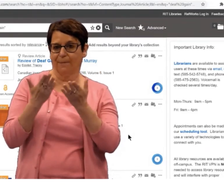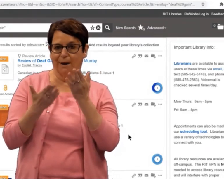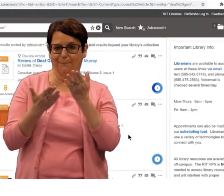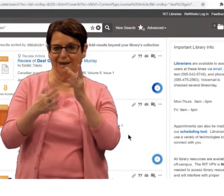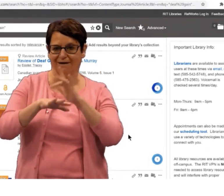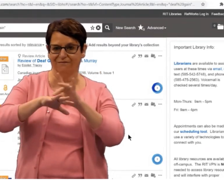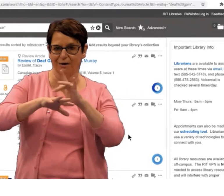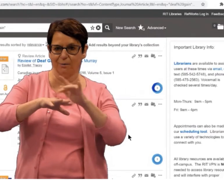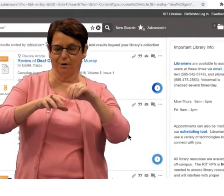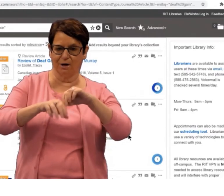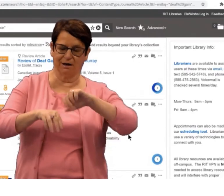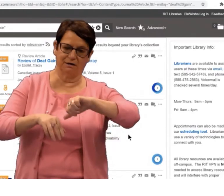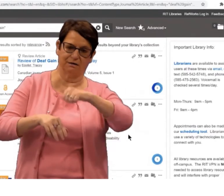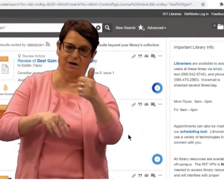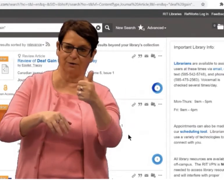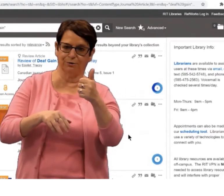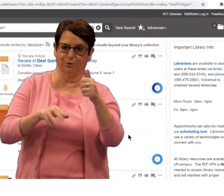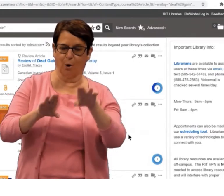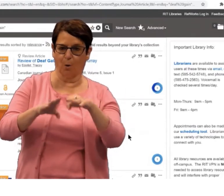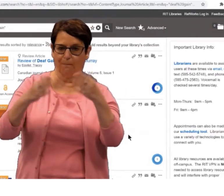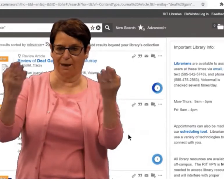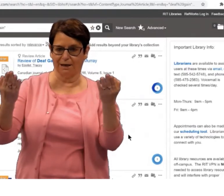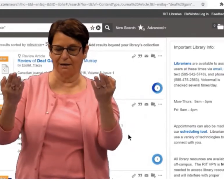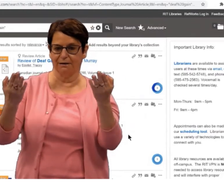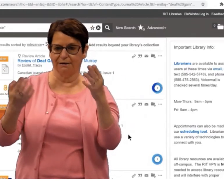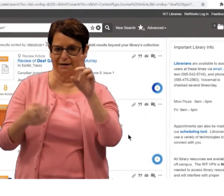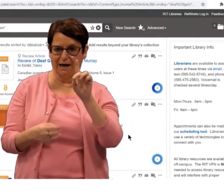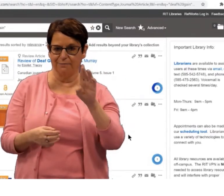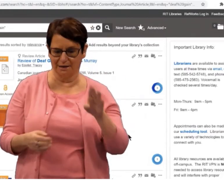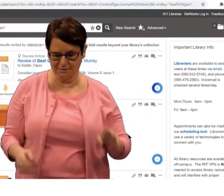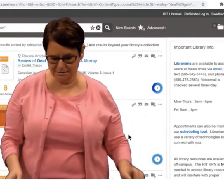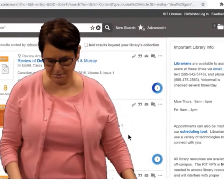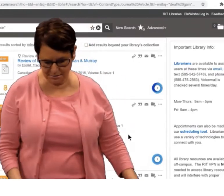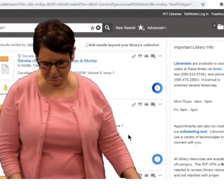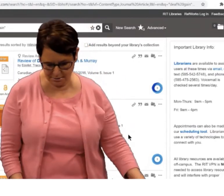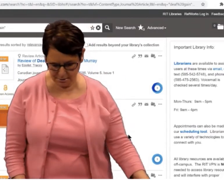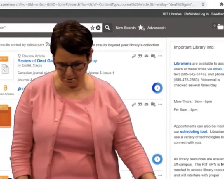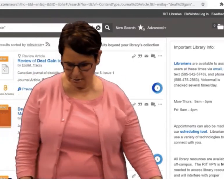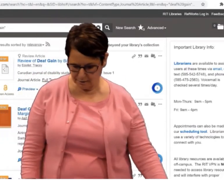Loan System, or maybe it's available in another open database.